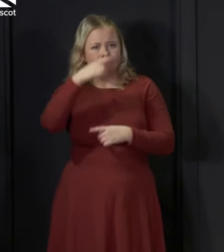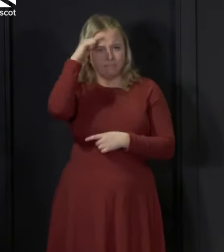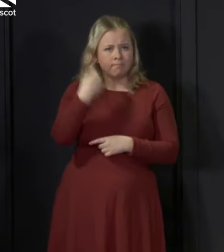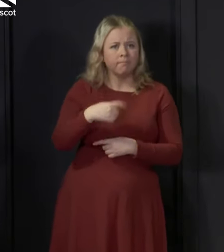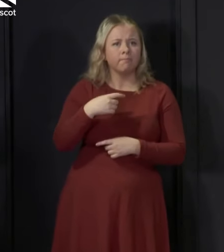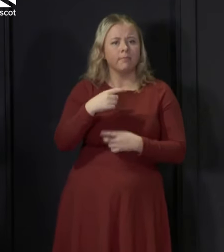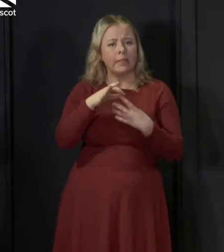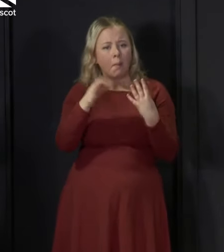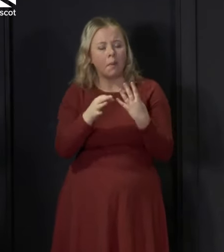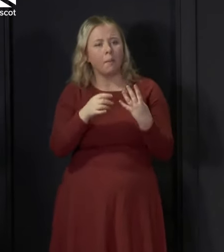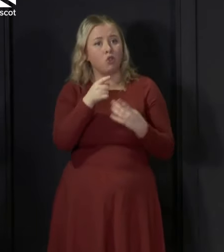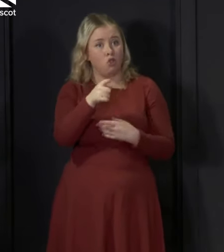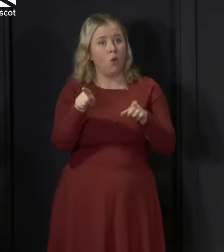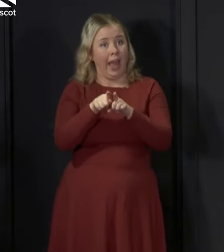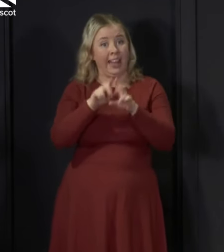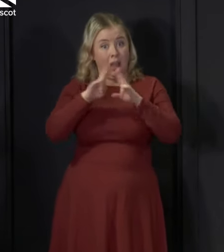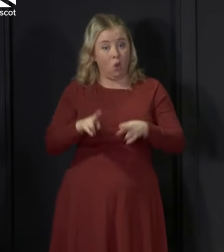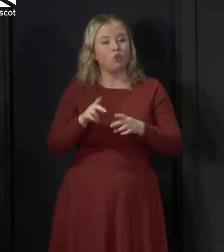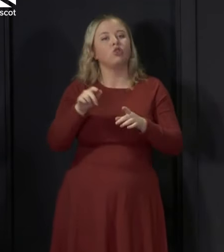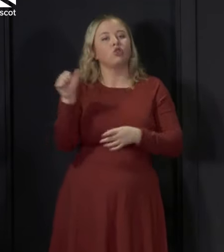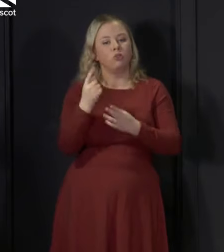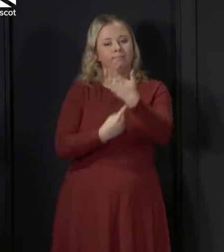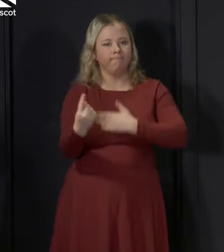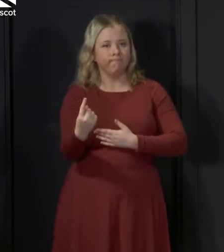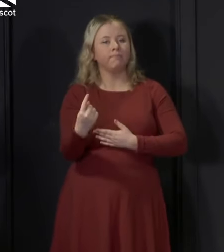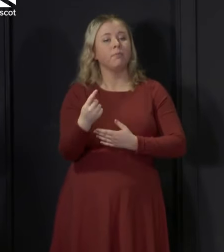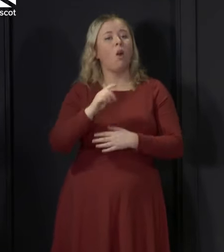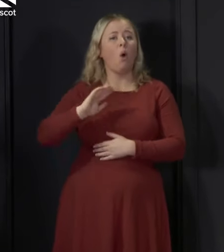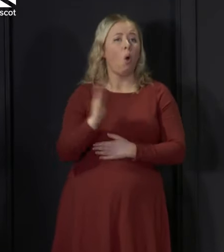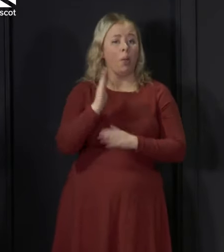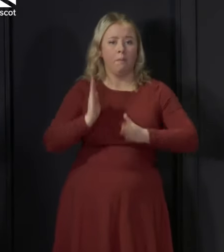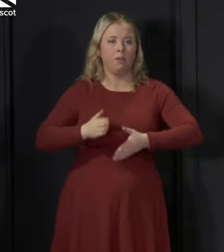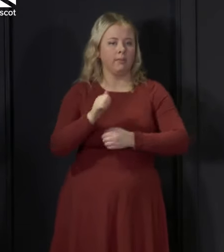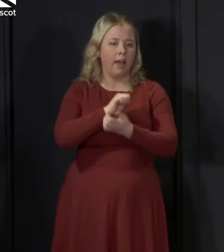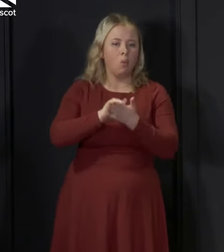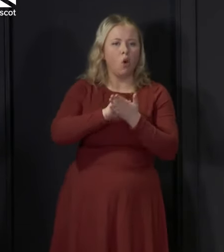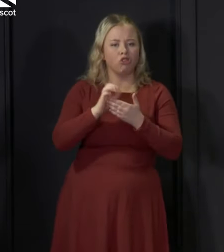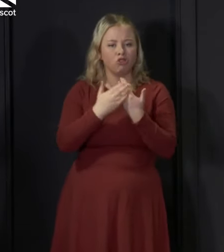And everybody must still wash their hands regularly and thoroughly and follow all of